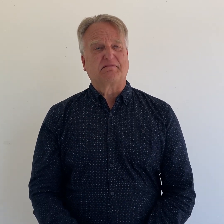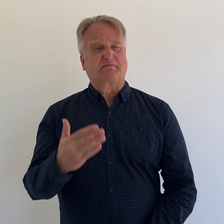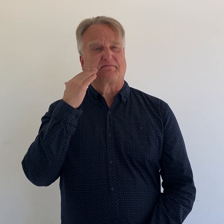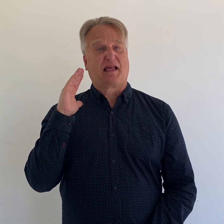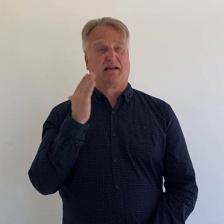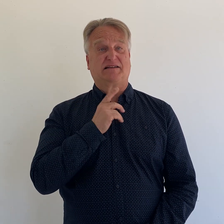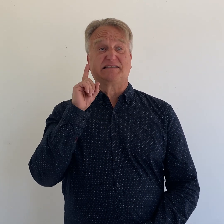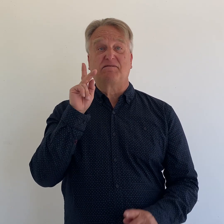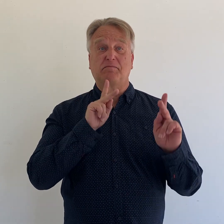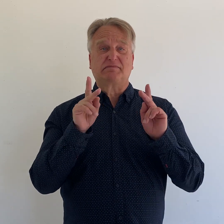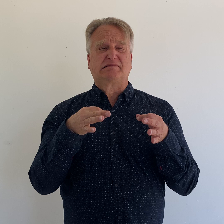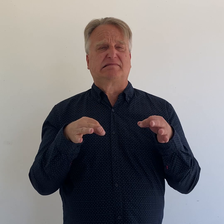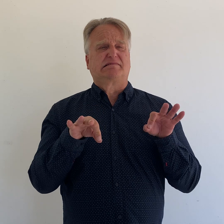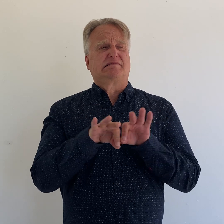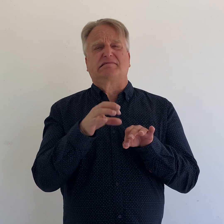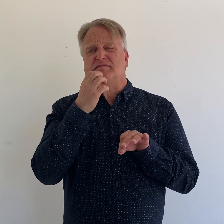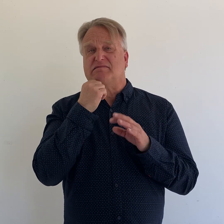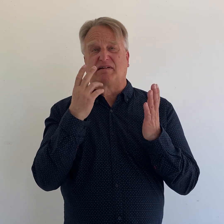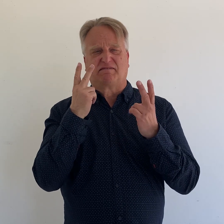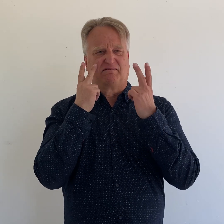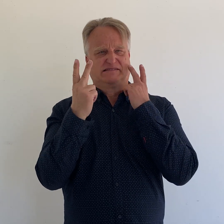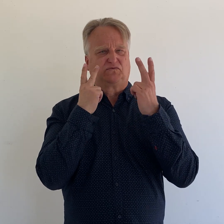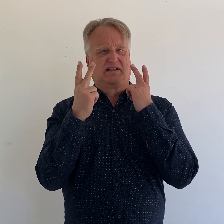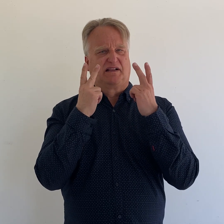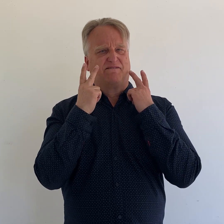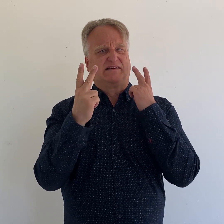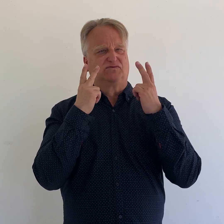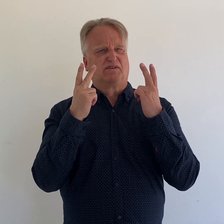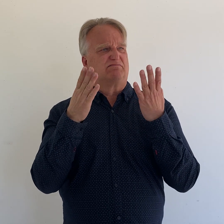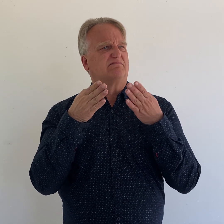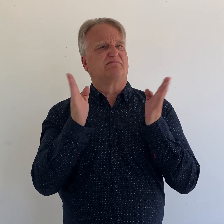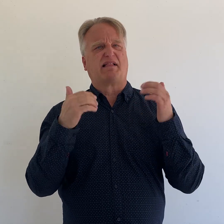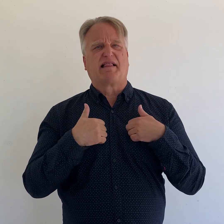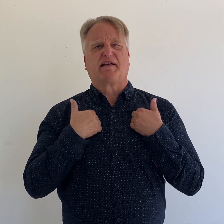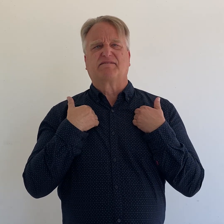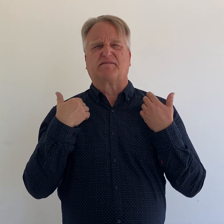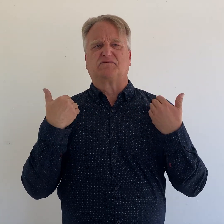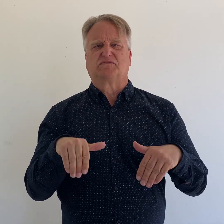Deaf people’s values are based on visual orientation toward life.